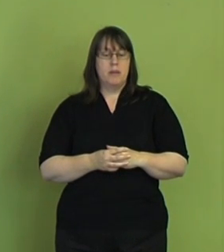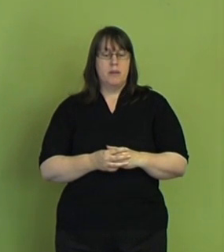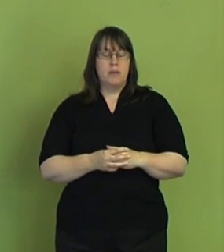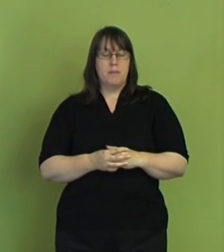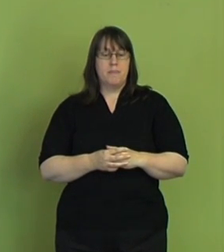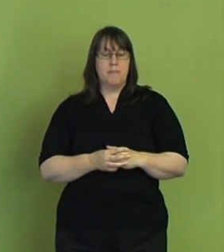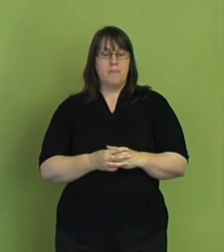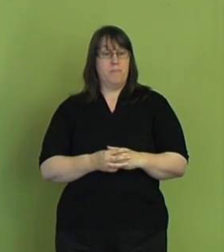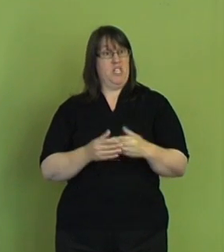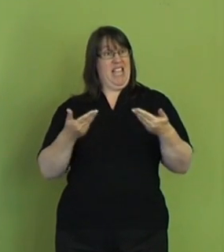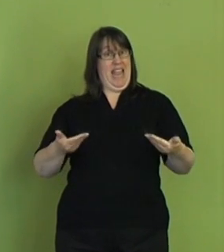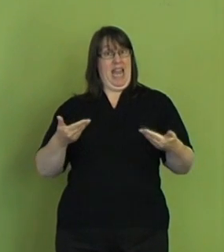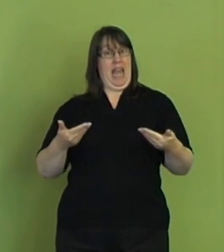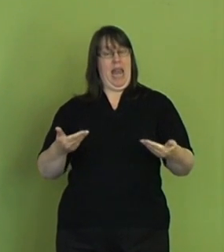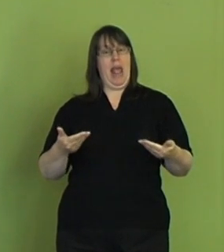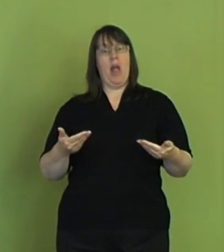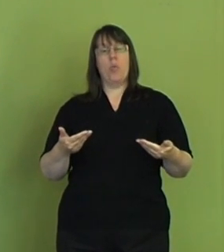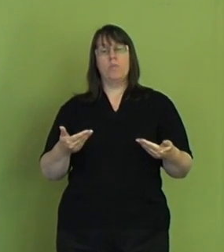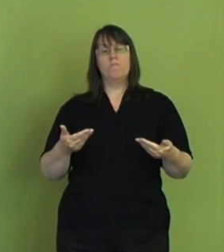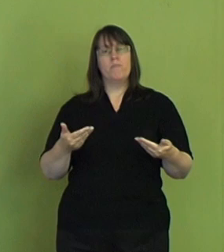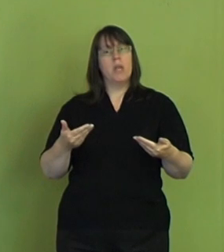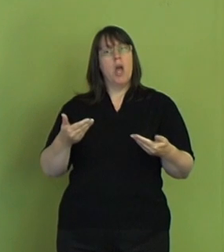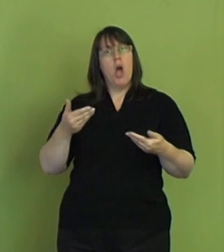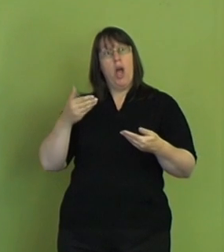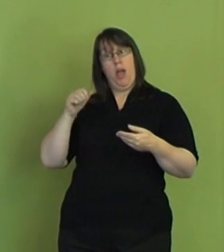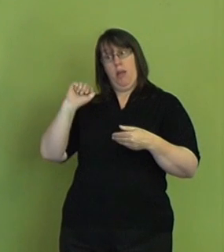Nowadays, we have used the learning from Elisabeth Kübler-Ross